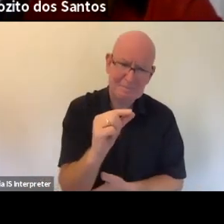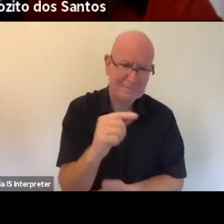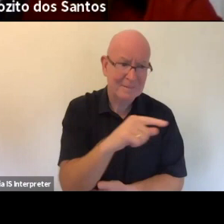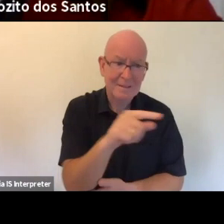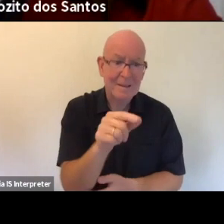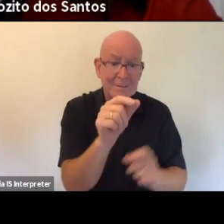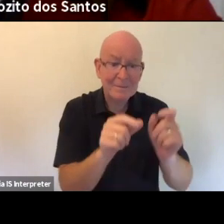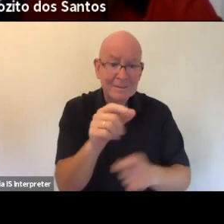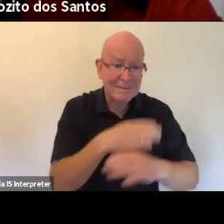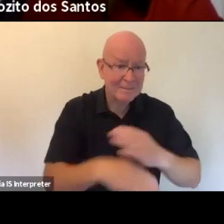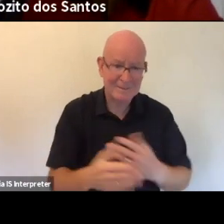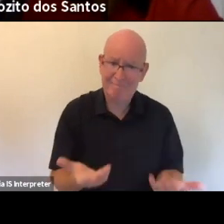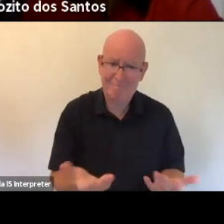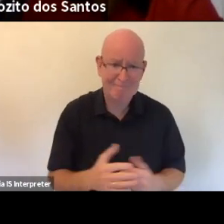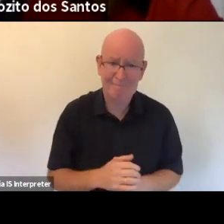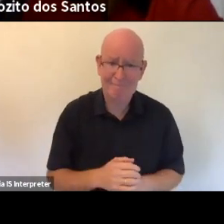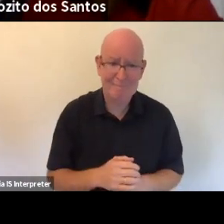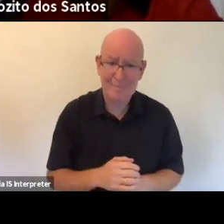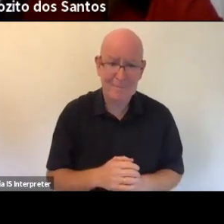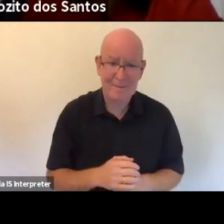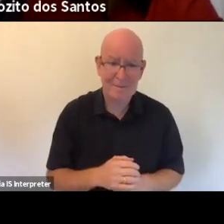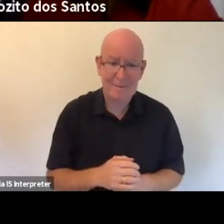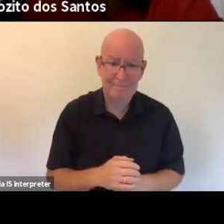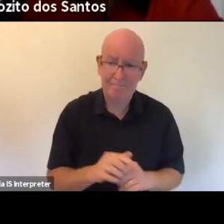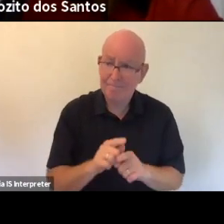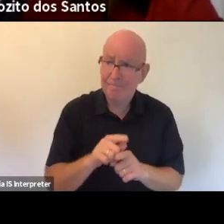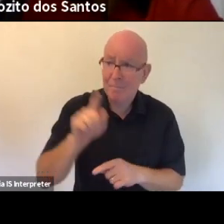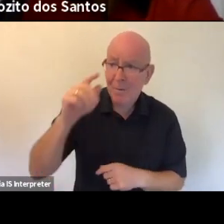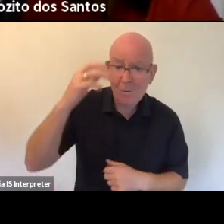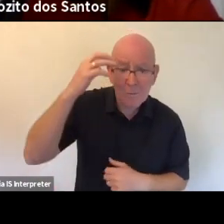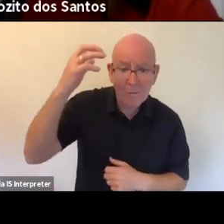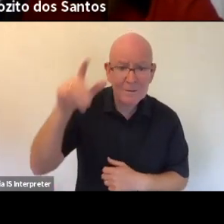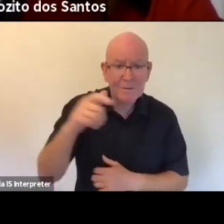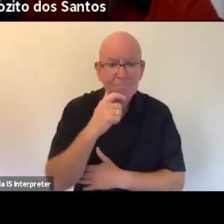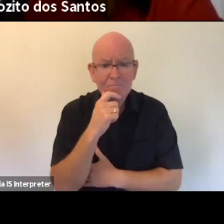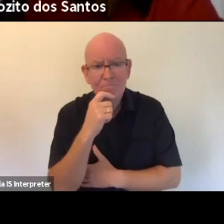the inclusion needs for persons with disabilities in the… as a marginalised group.